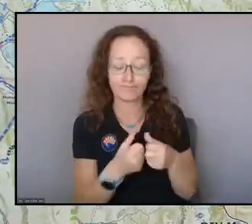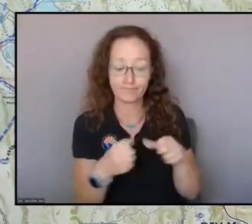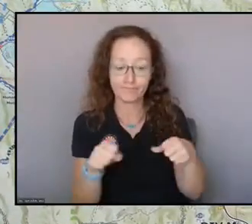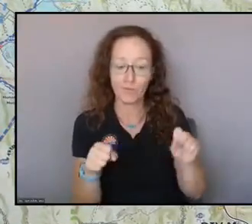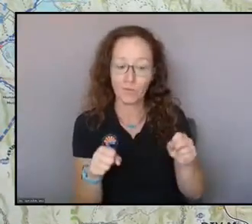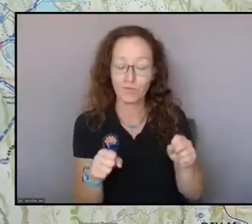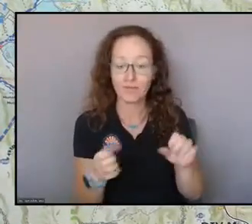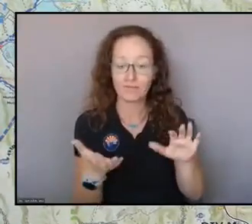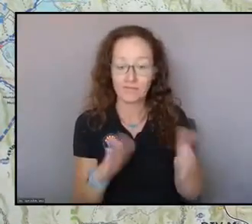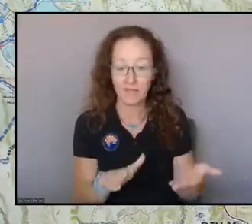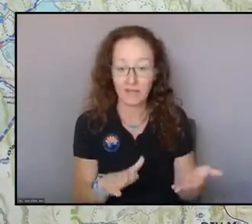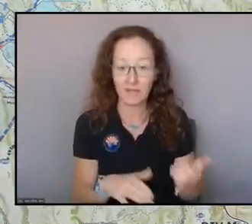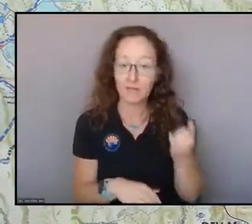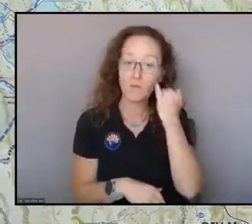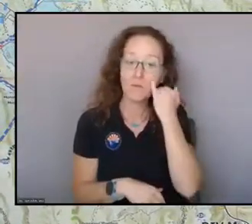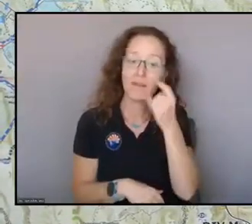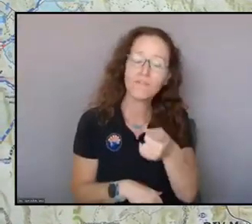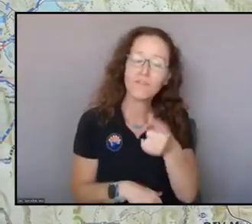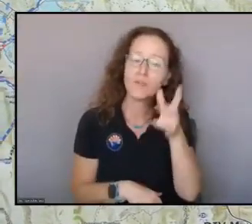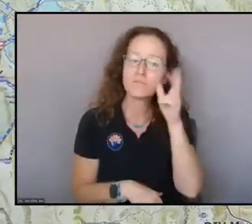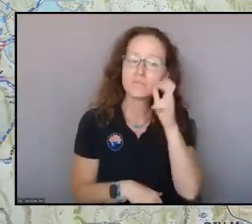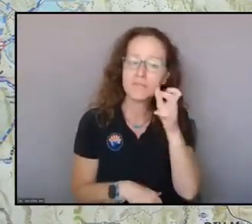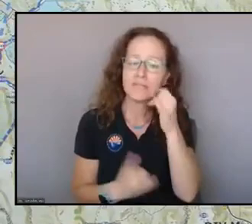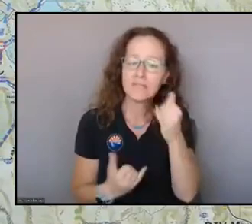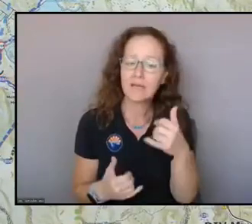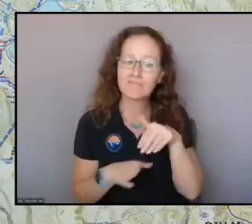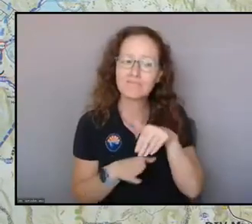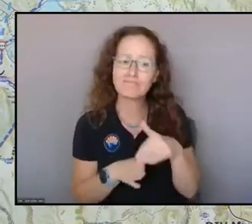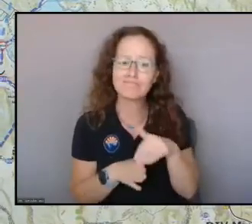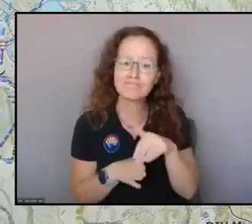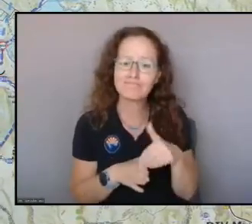IF YOU ARE LISTENING AND ON THE FENCE ABOUT COMING UP